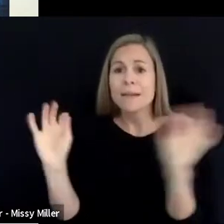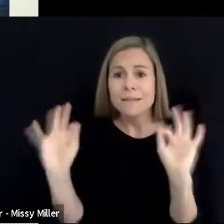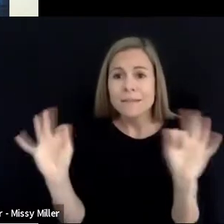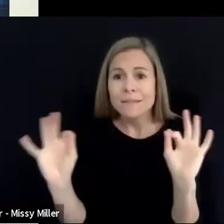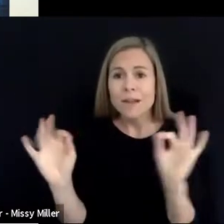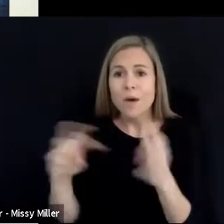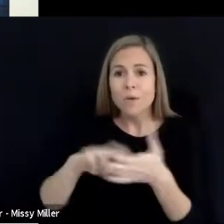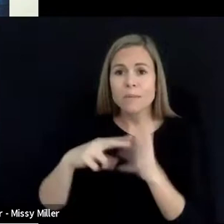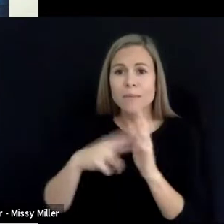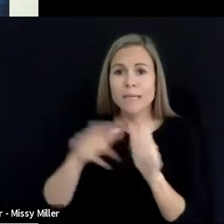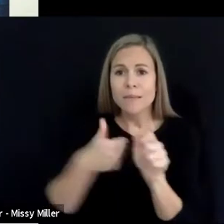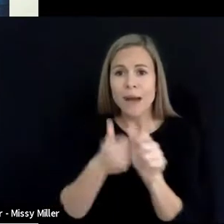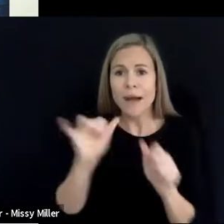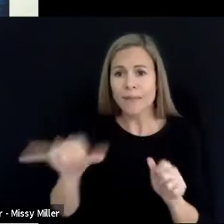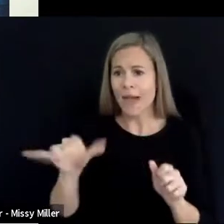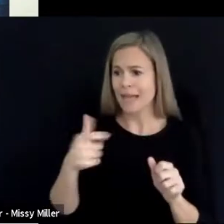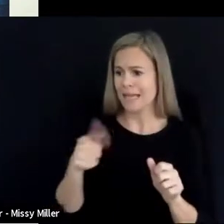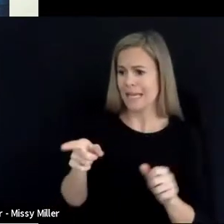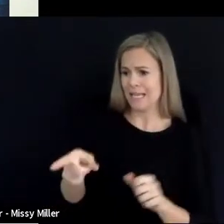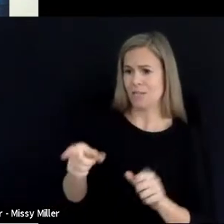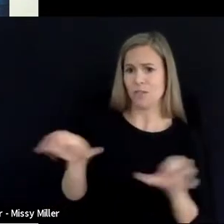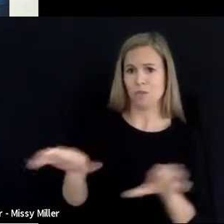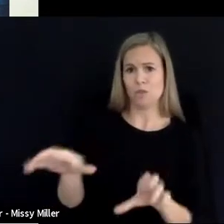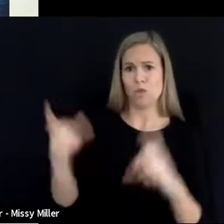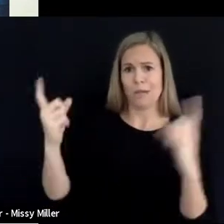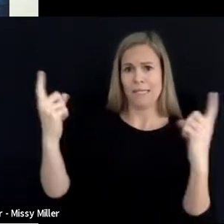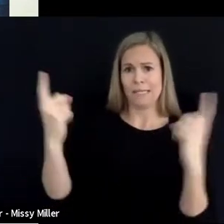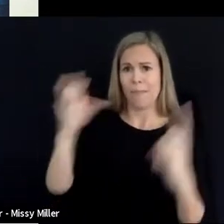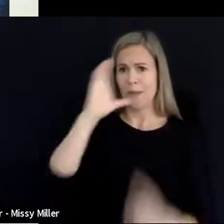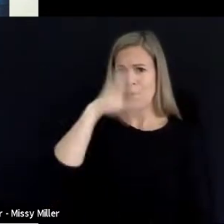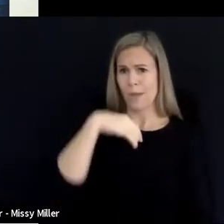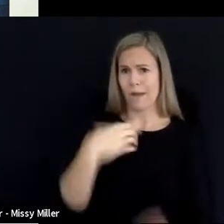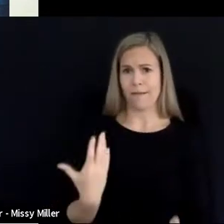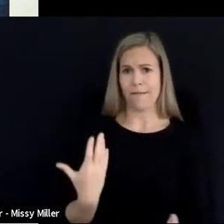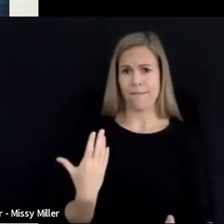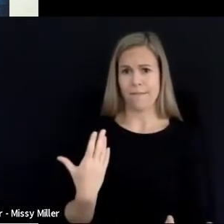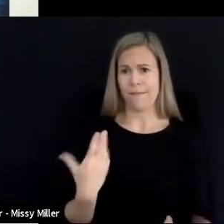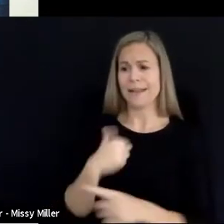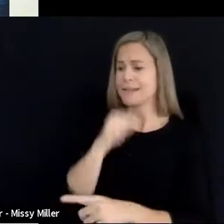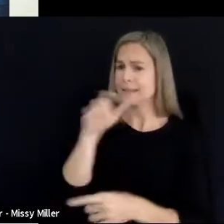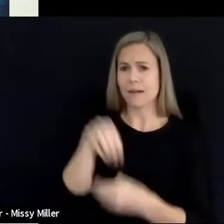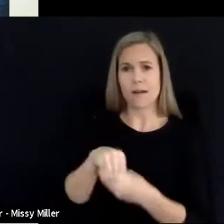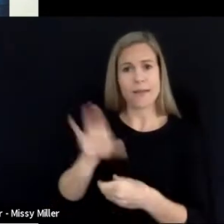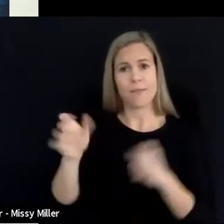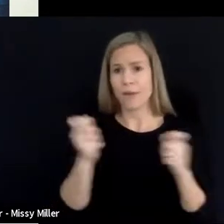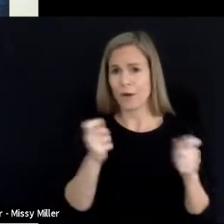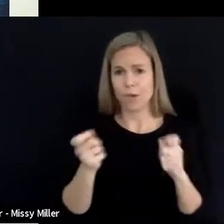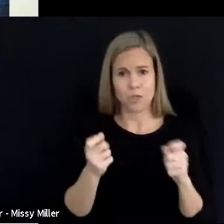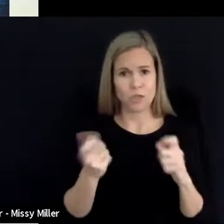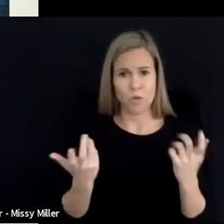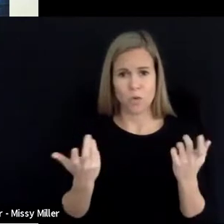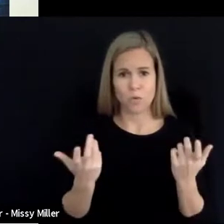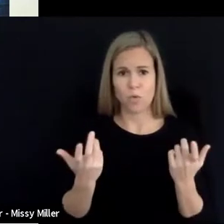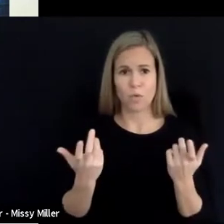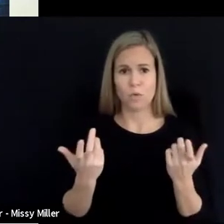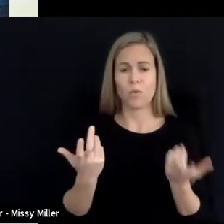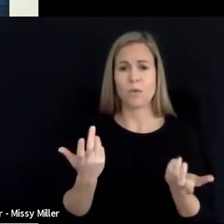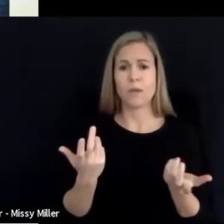that he's just doing something weird. And it's out of the child's control. Because it's outside of the child's control,